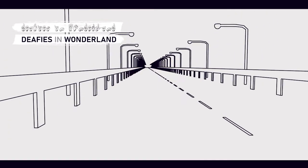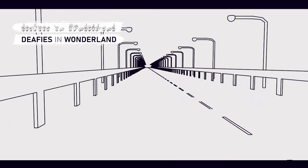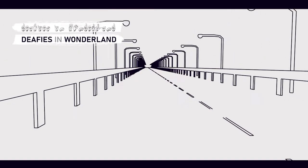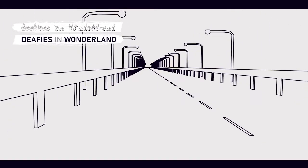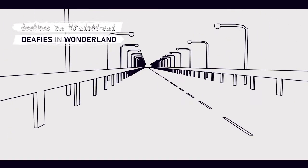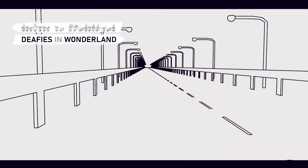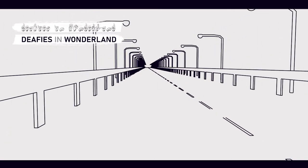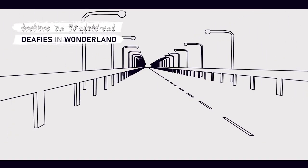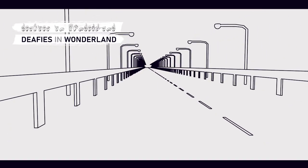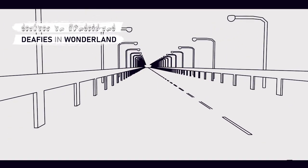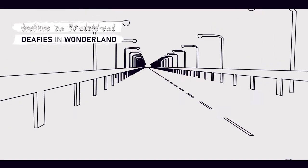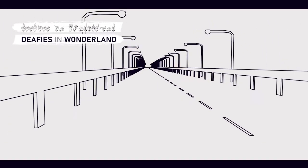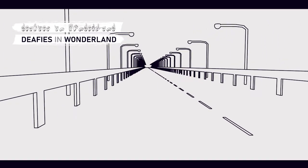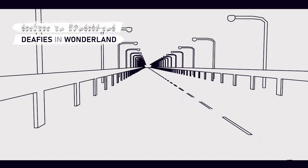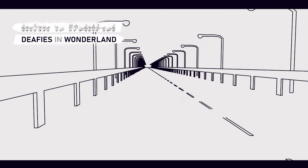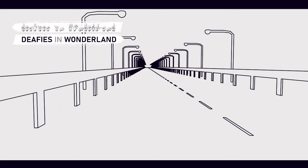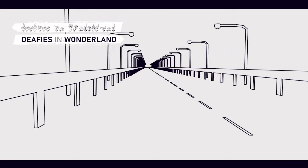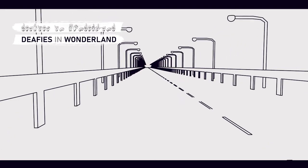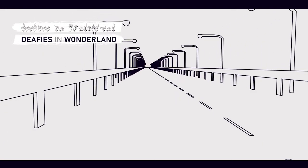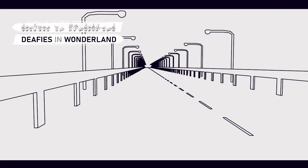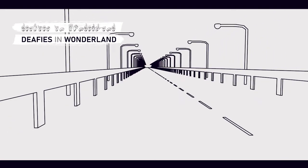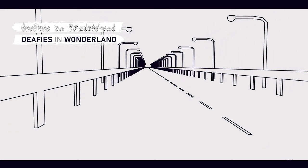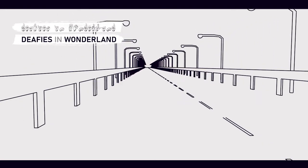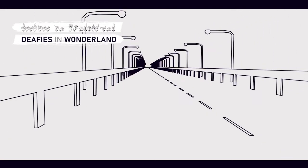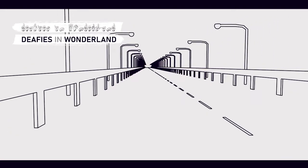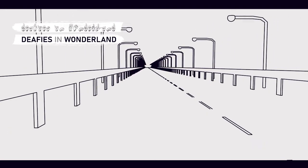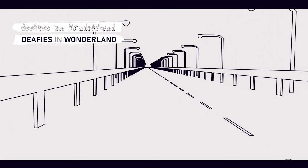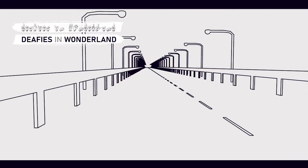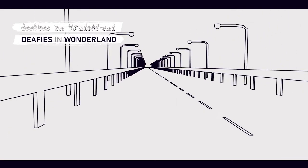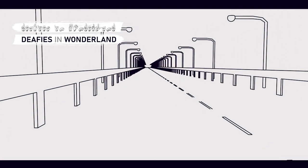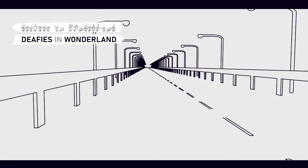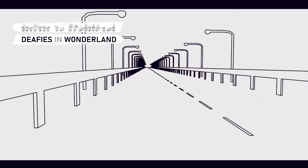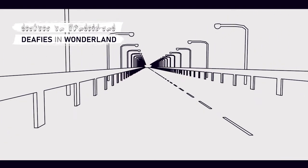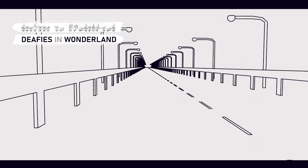And you make the world a nicer place, Shelly